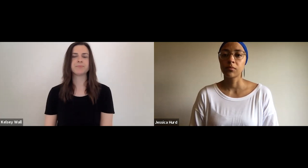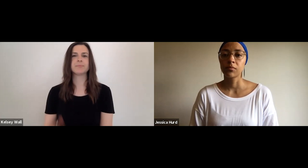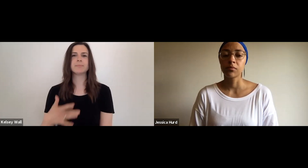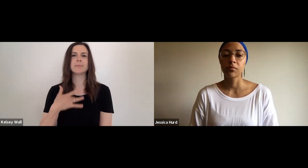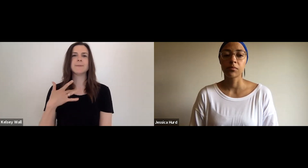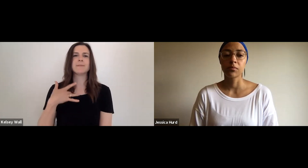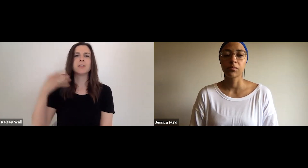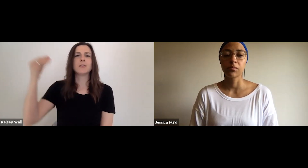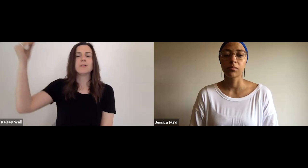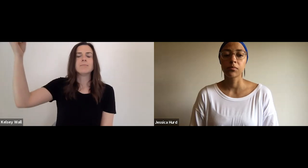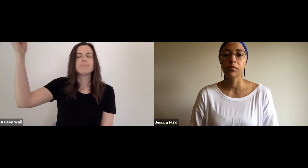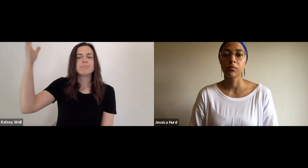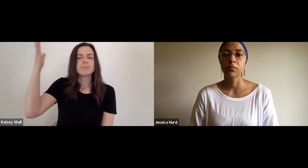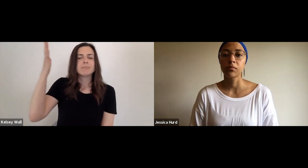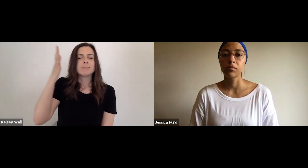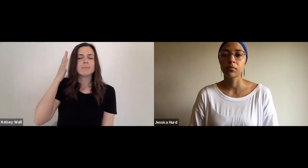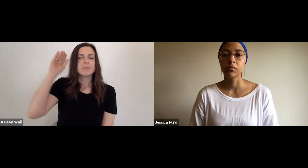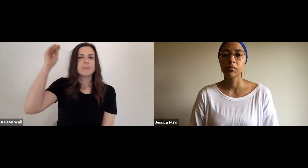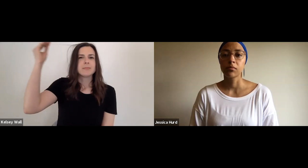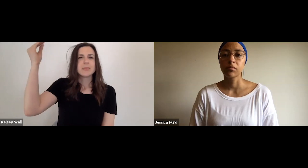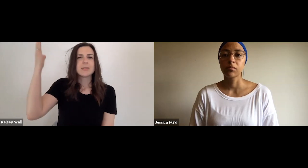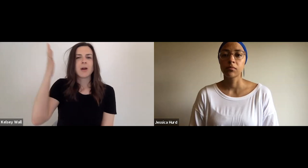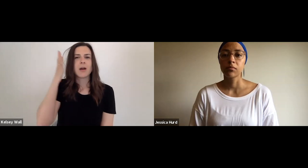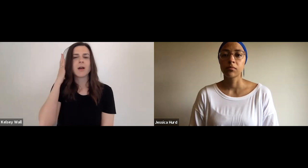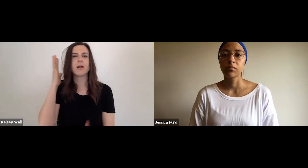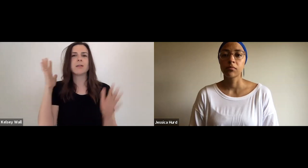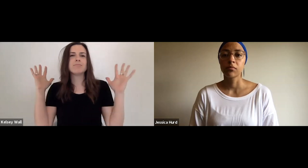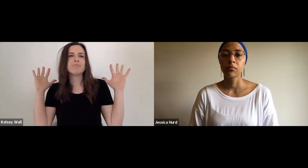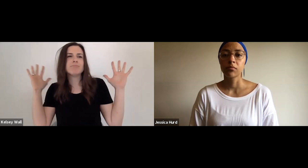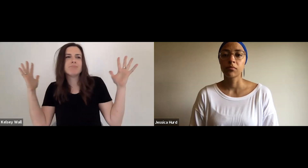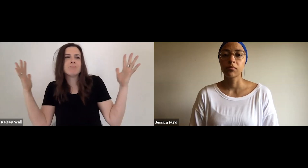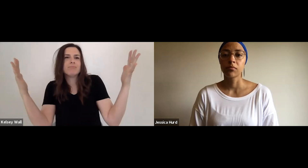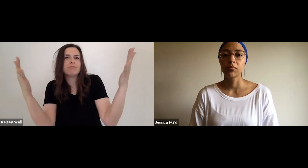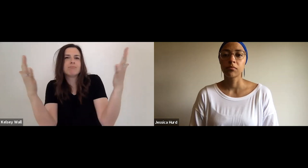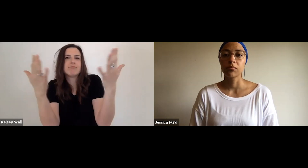Envelop yourself in the feeling of the sun and yellow.